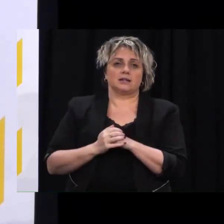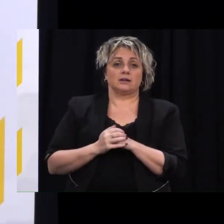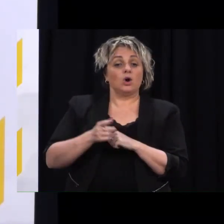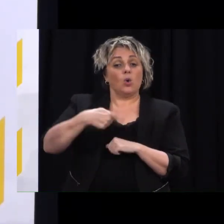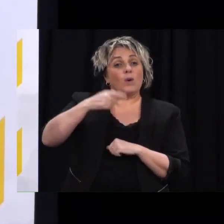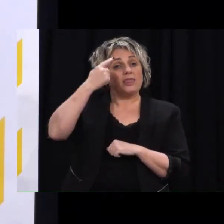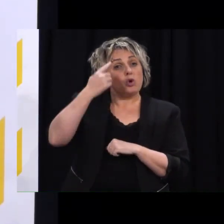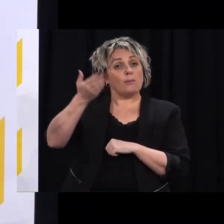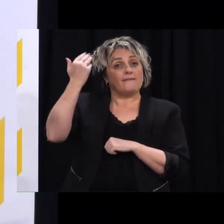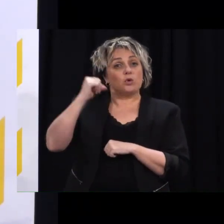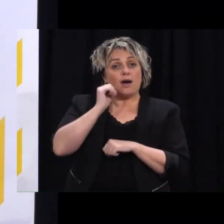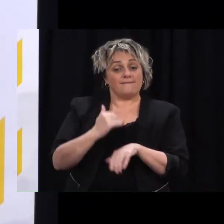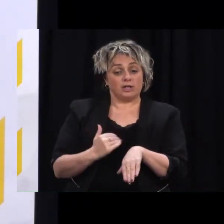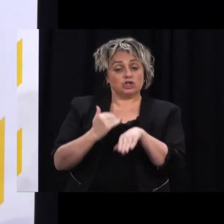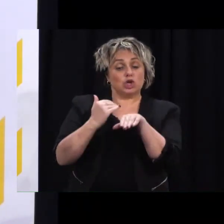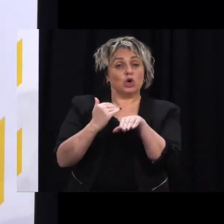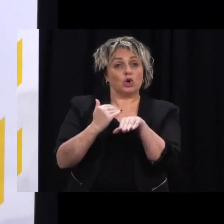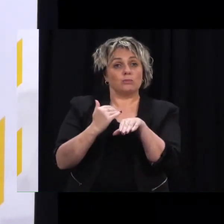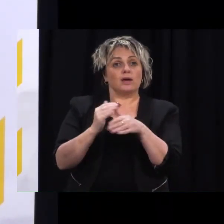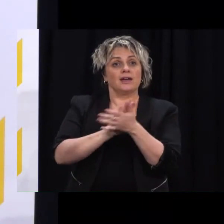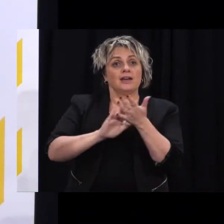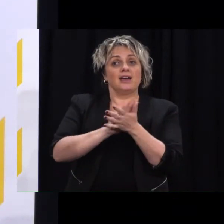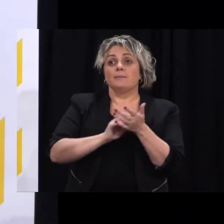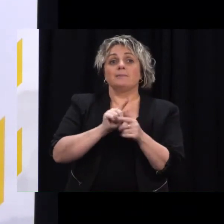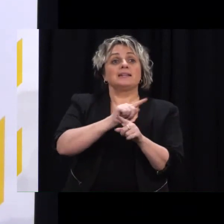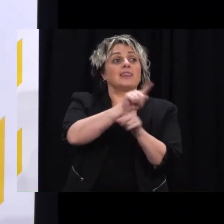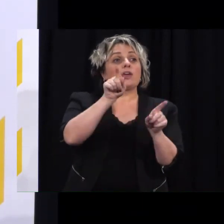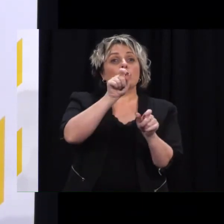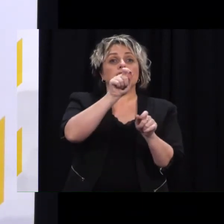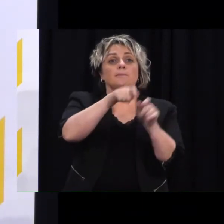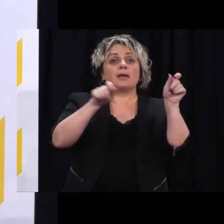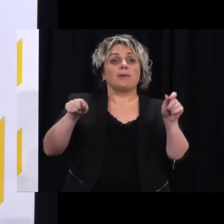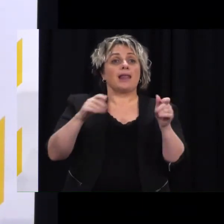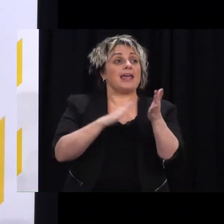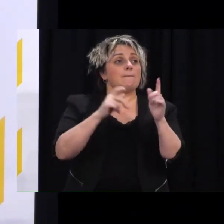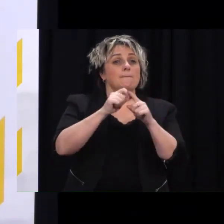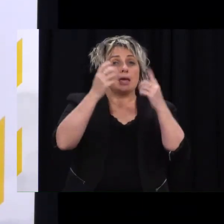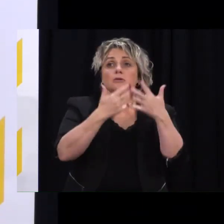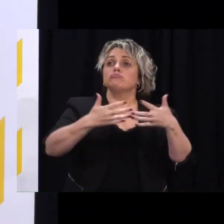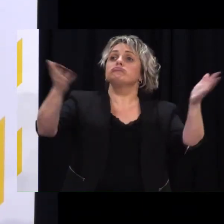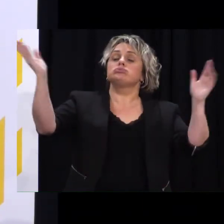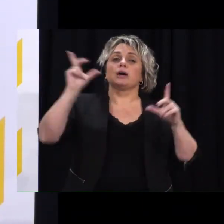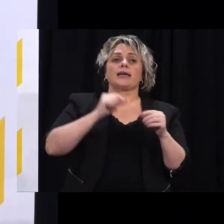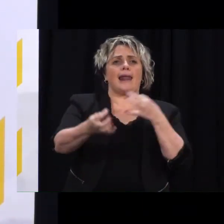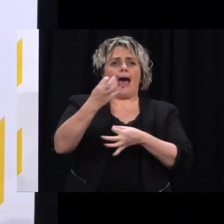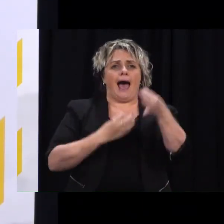decision with so many New Zealanders not able to travel,